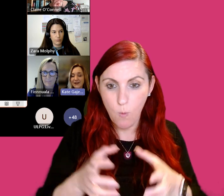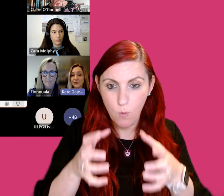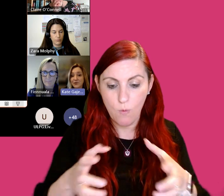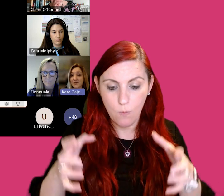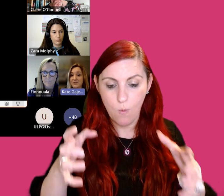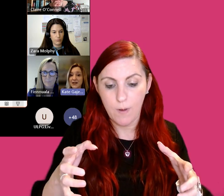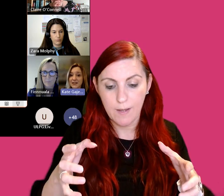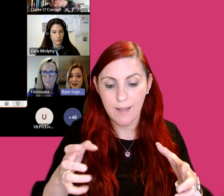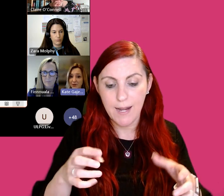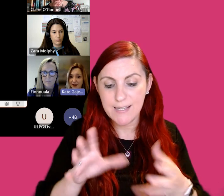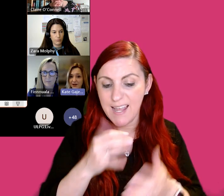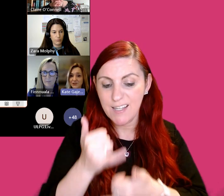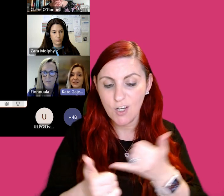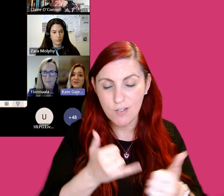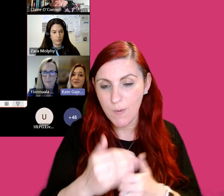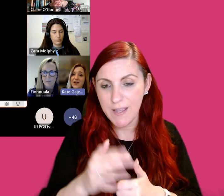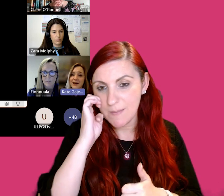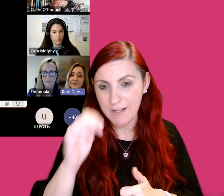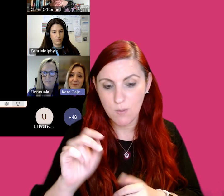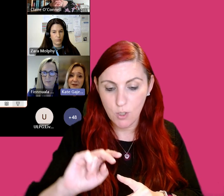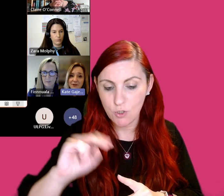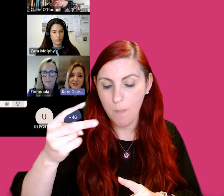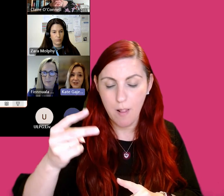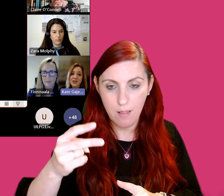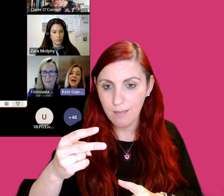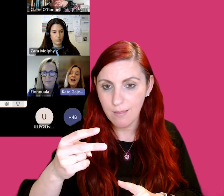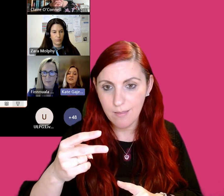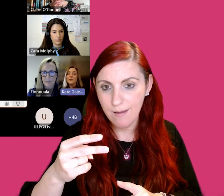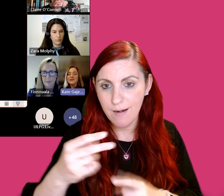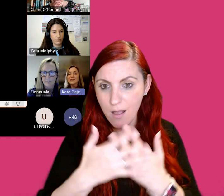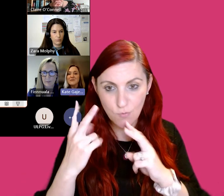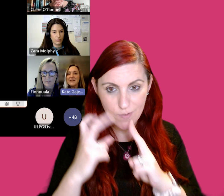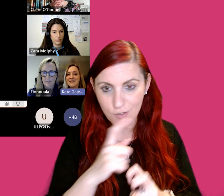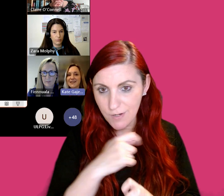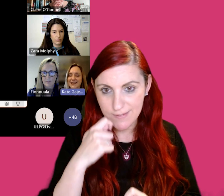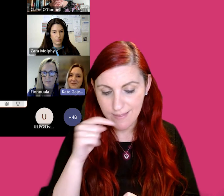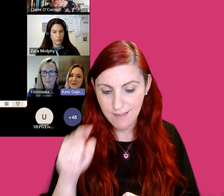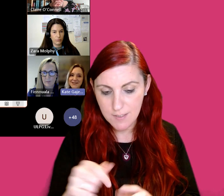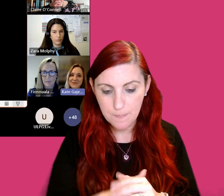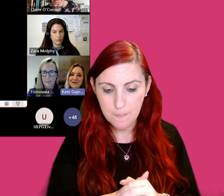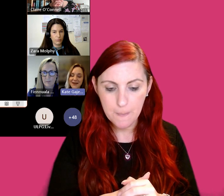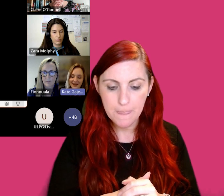Ireland will probably double according to um many research so what is diabetes diabetes is a big